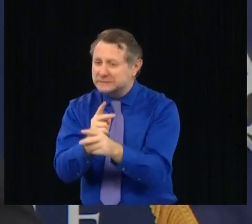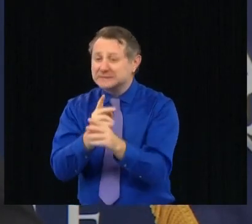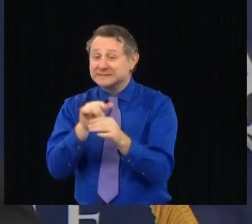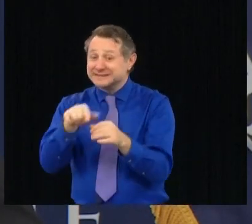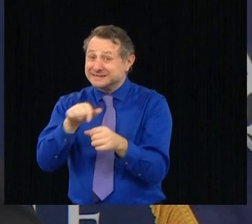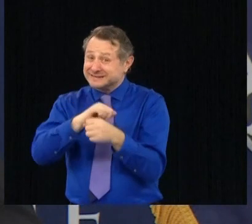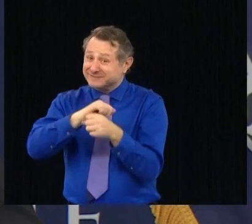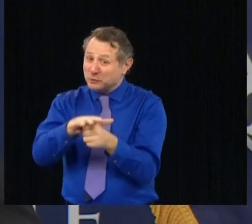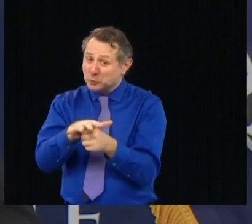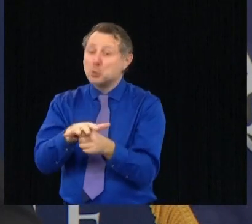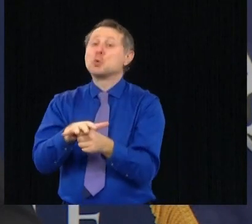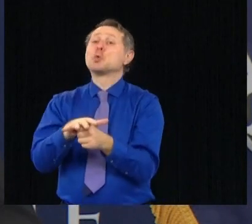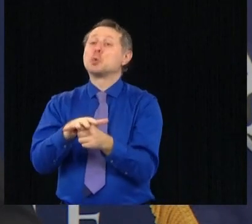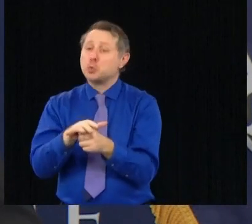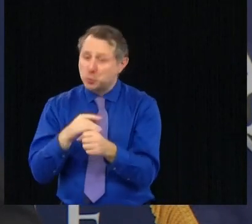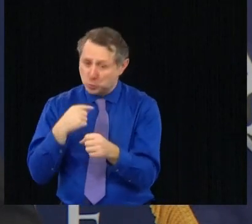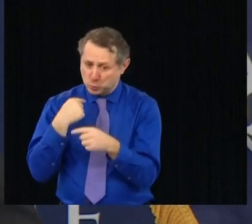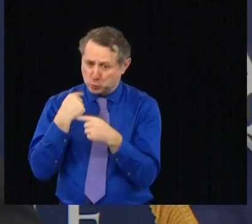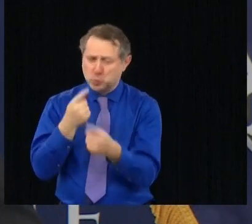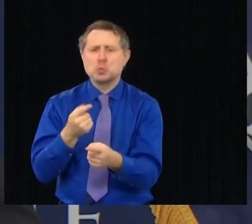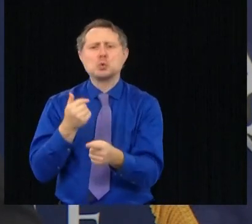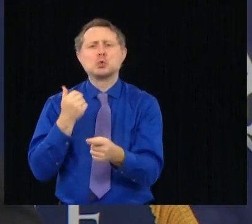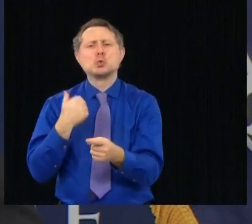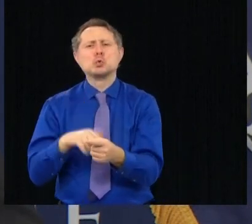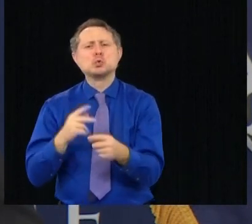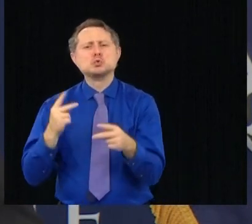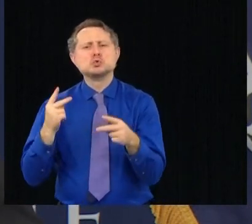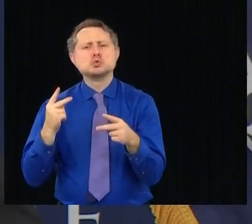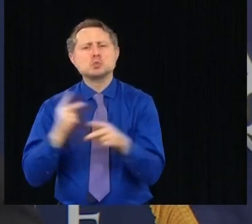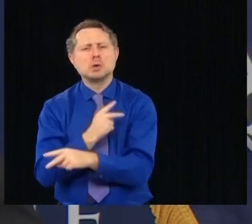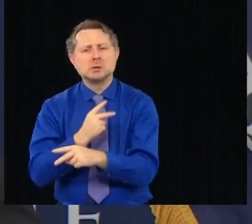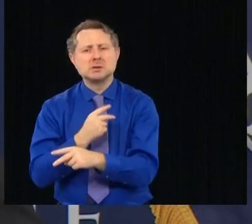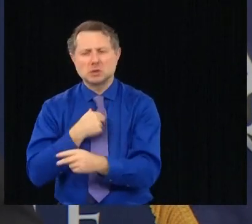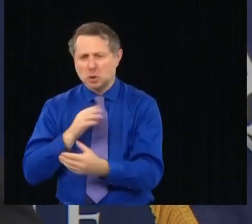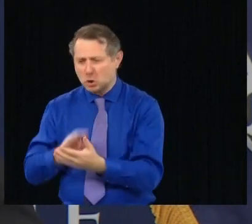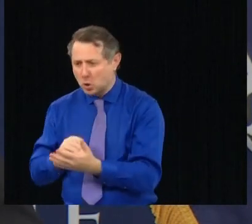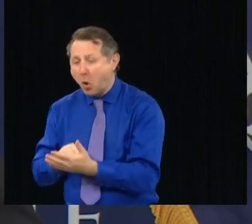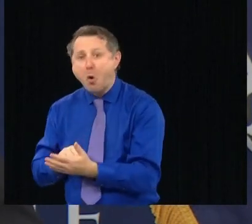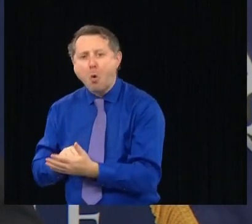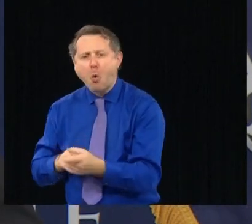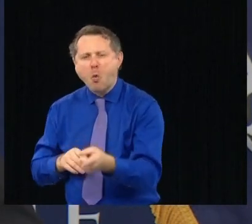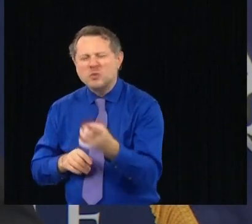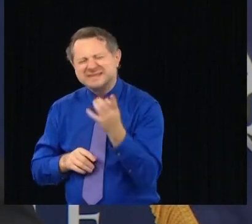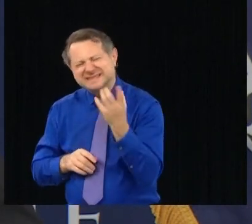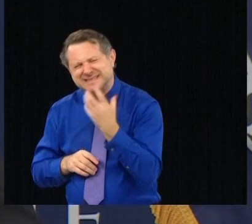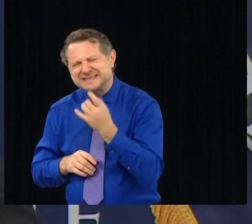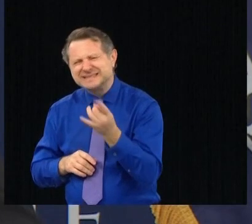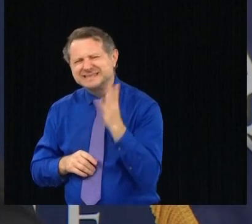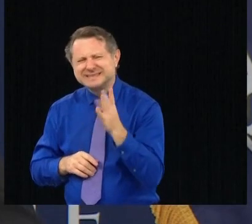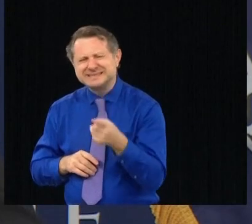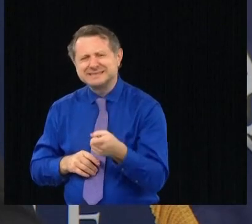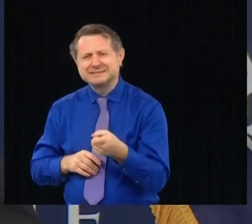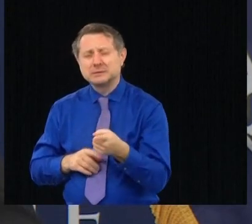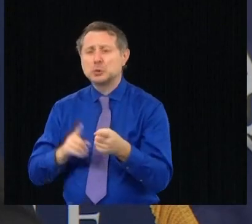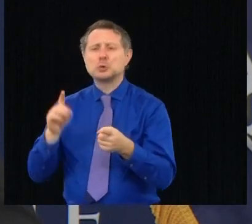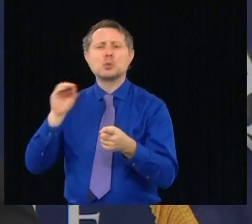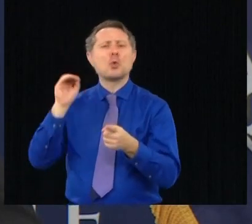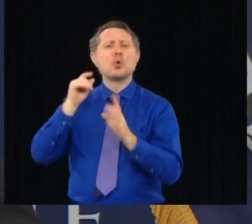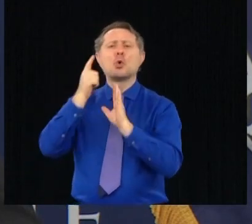YOURSELF. I SUGGEST CAUTION, AGAIN, BECAUSE THIS VIRUS HAS ONLY